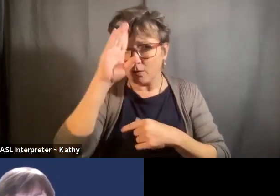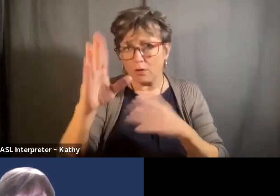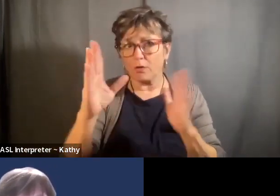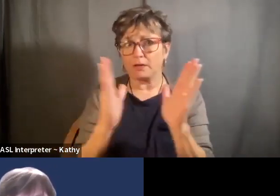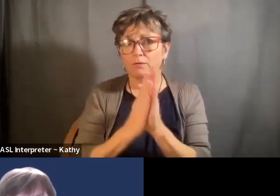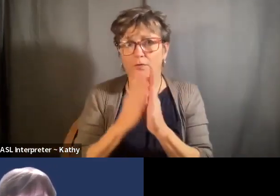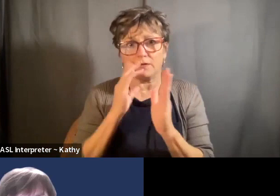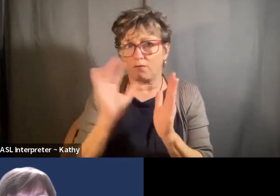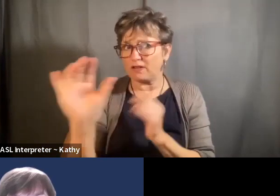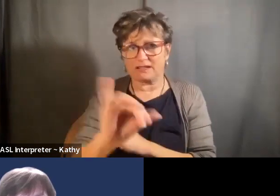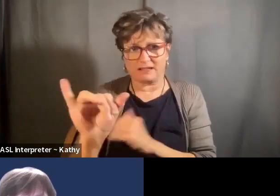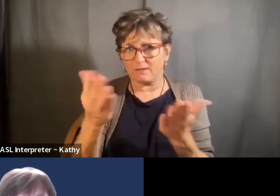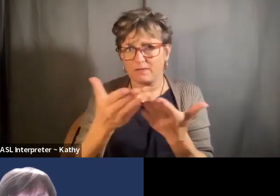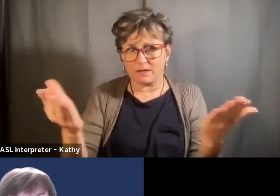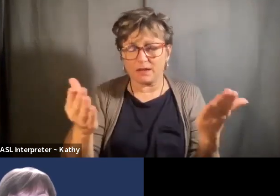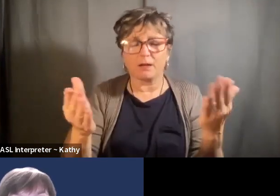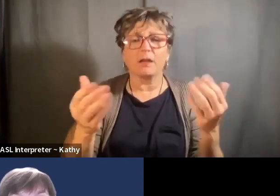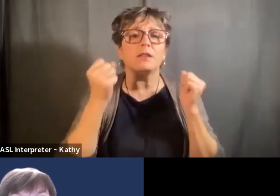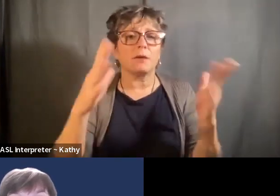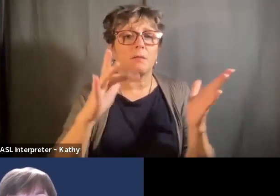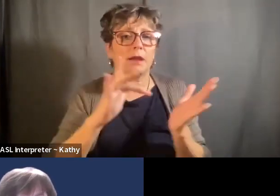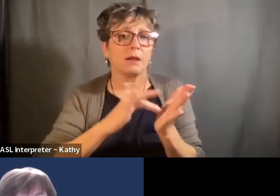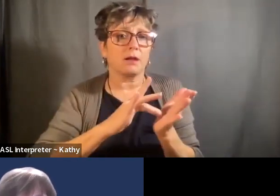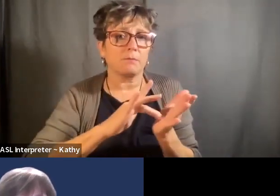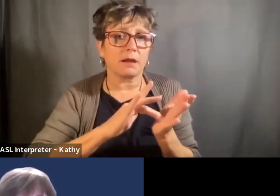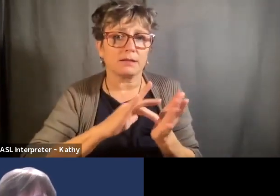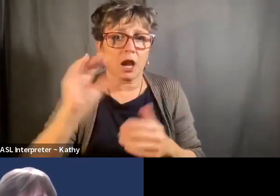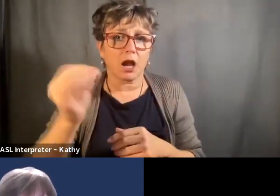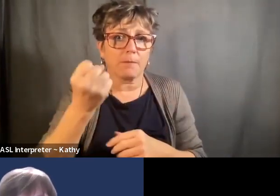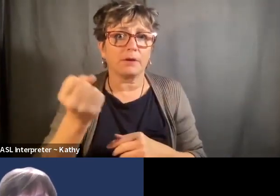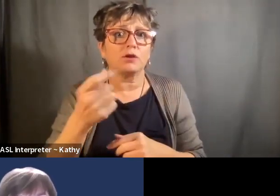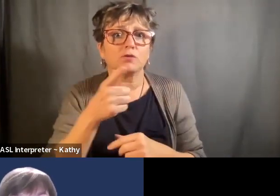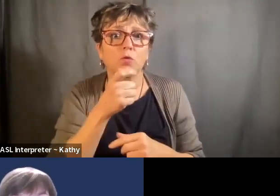industry partners, drug companies, that will be wanting that information as well so.